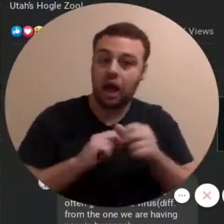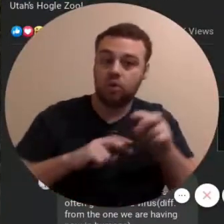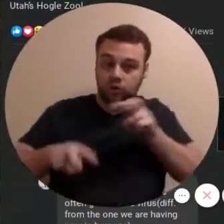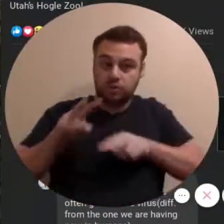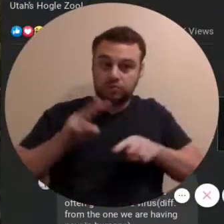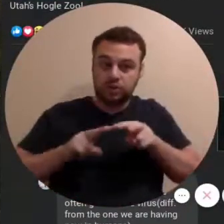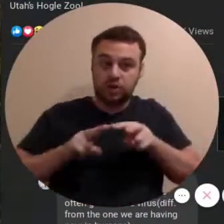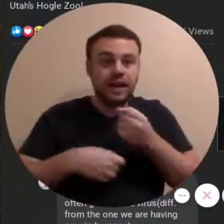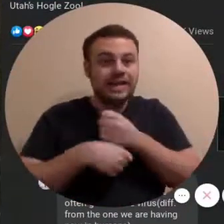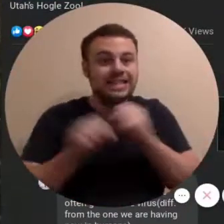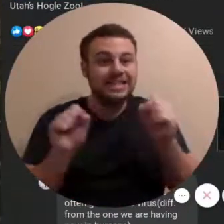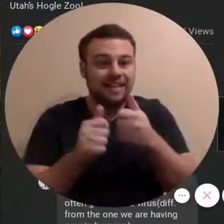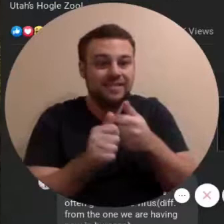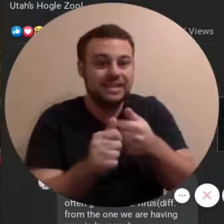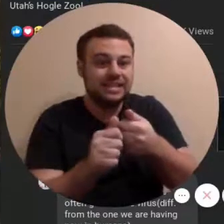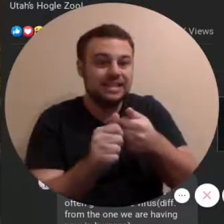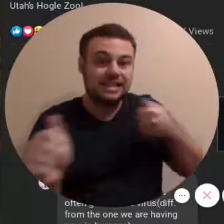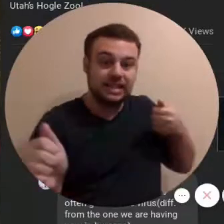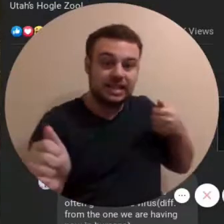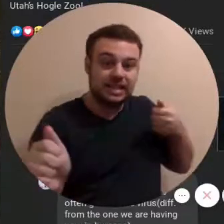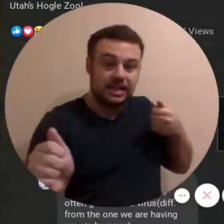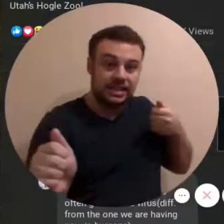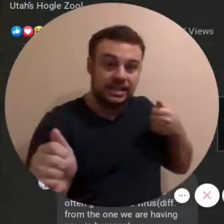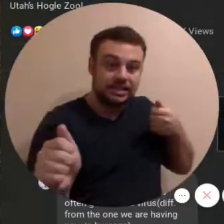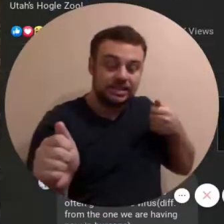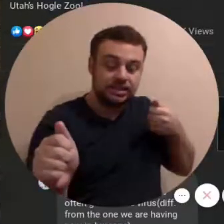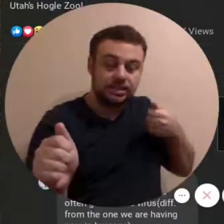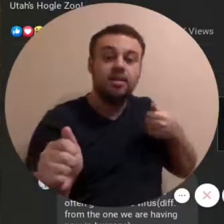us who live in northern Utah, and really throughout the state- often encounter